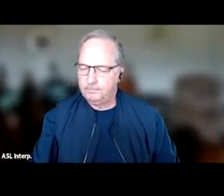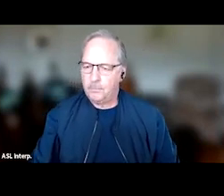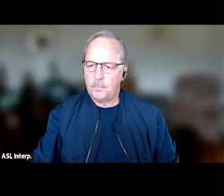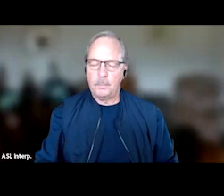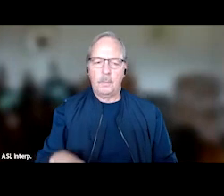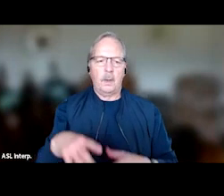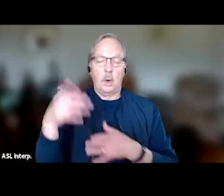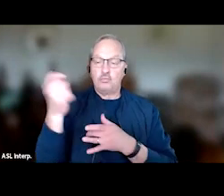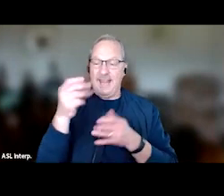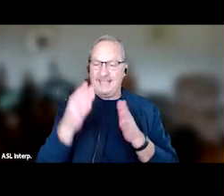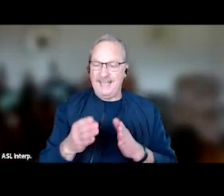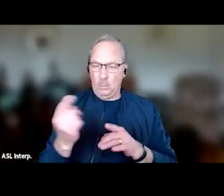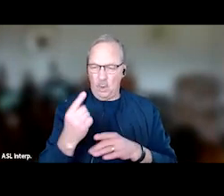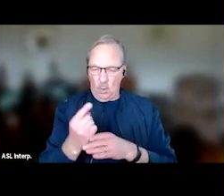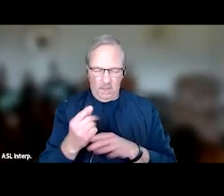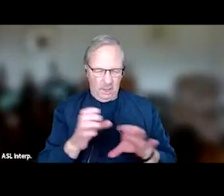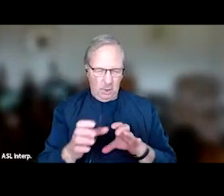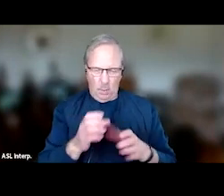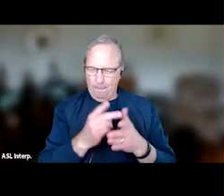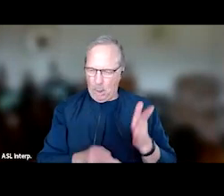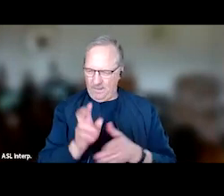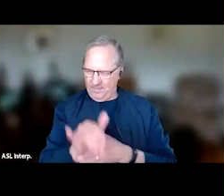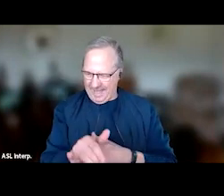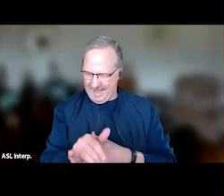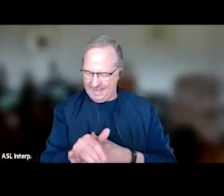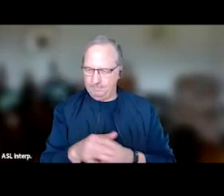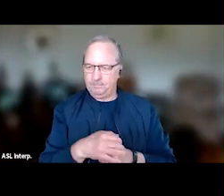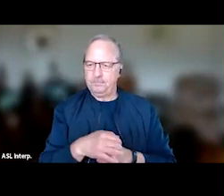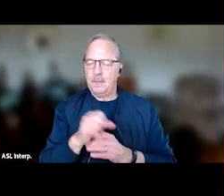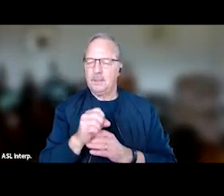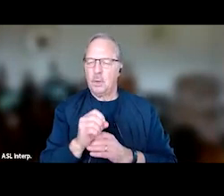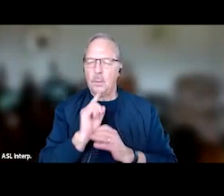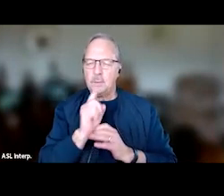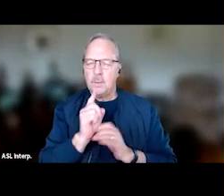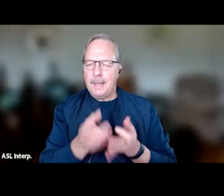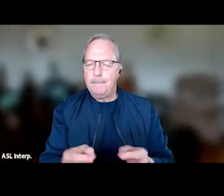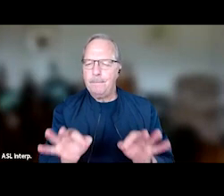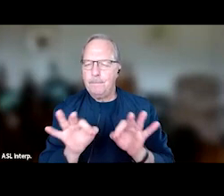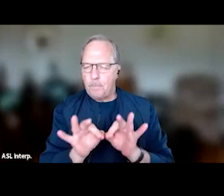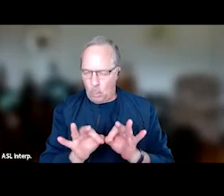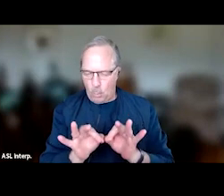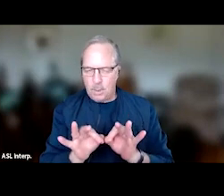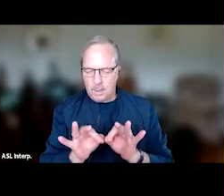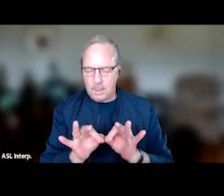we may only do a piece of that. And so it's really important, and what you'll learn more about